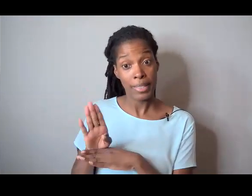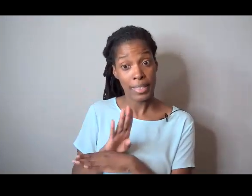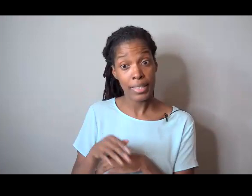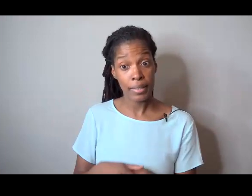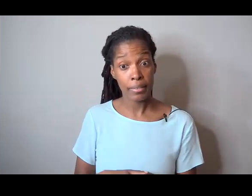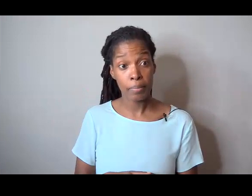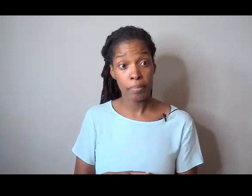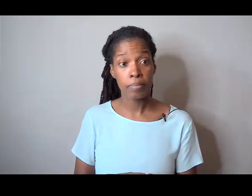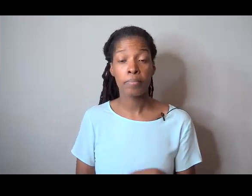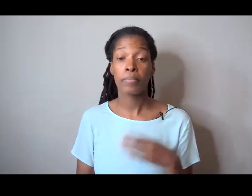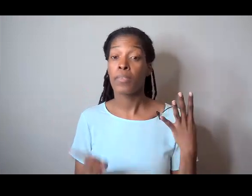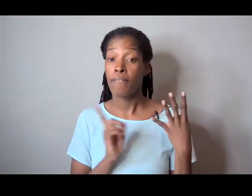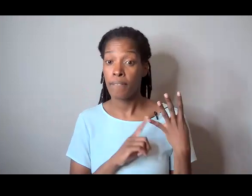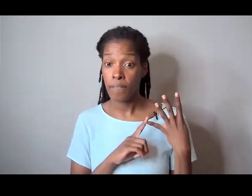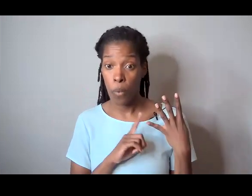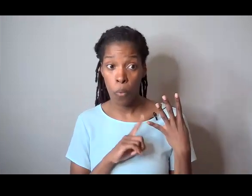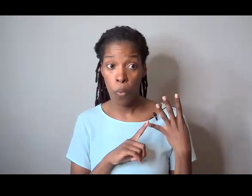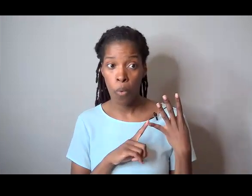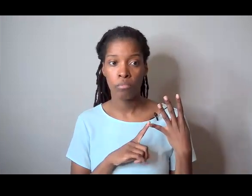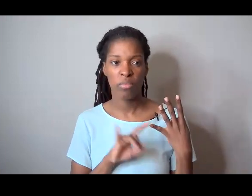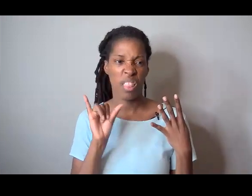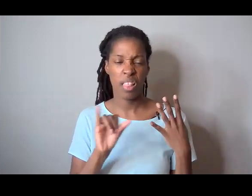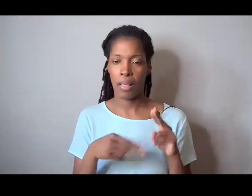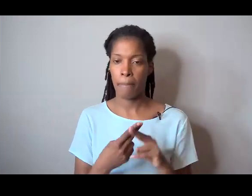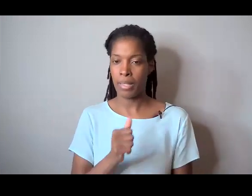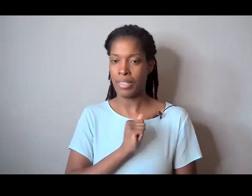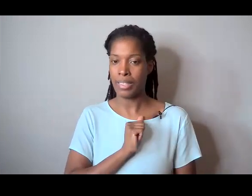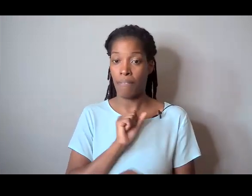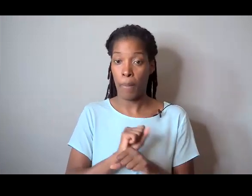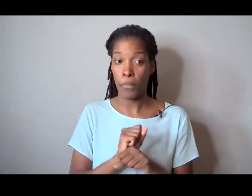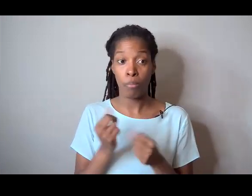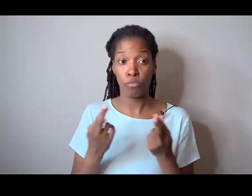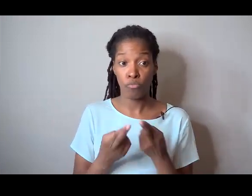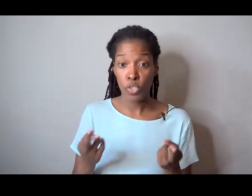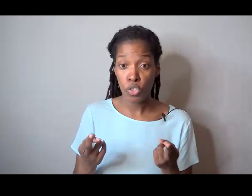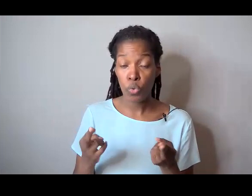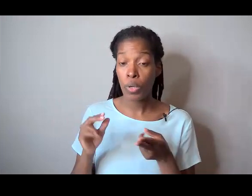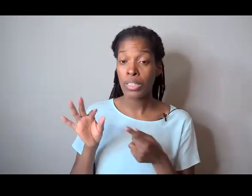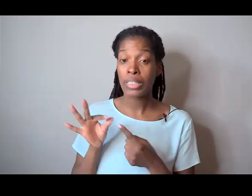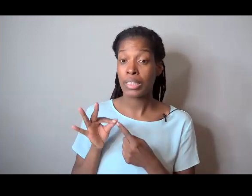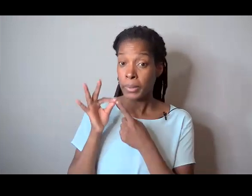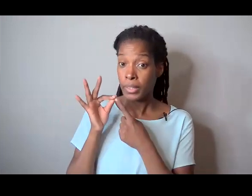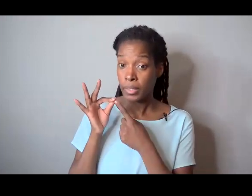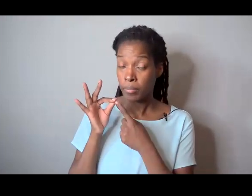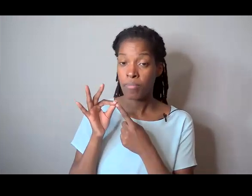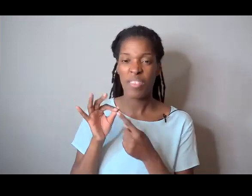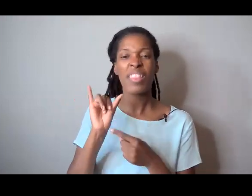The fourth webinar we did was with resource exclusions, which explained ways business